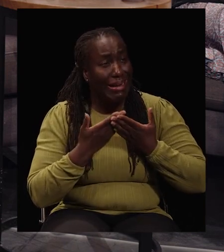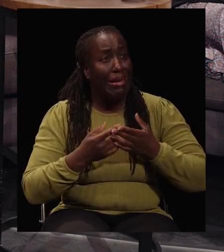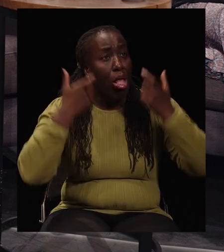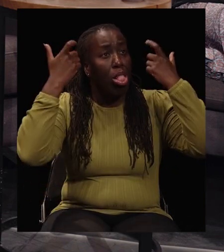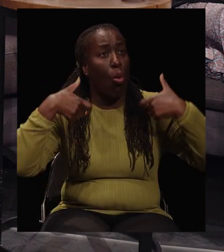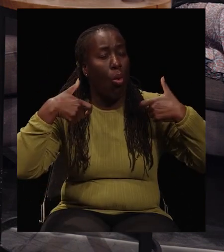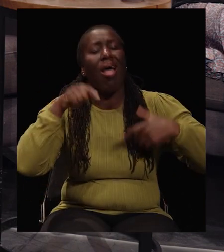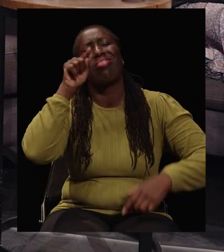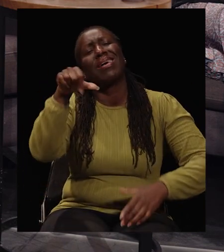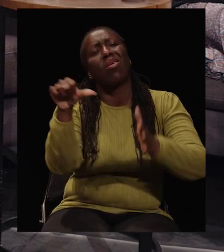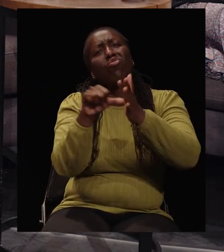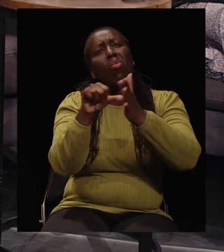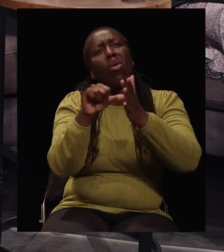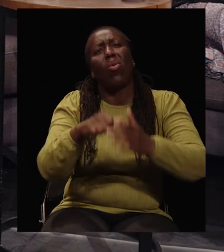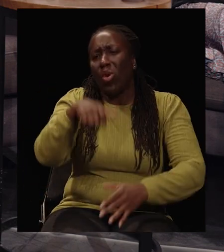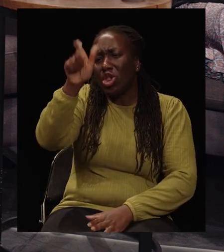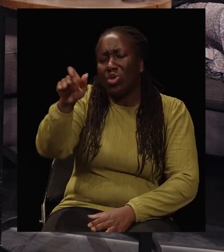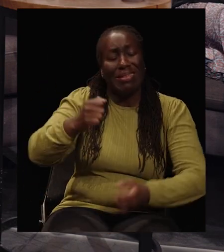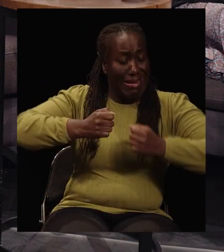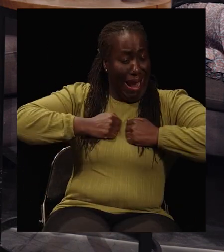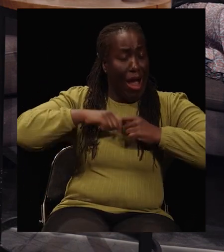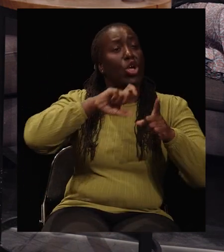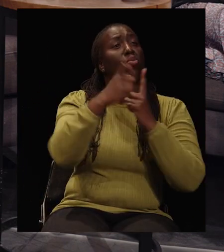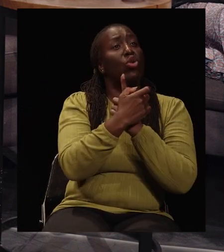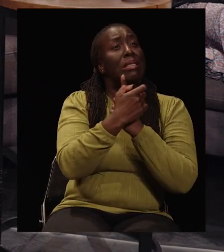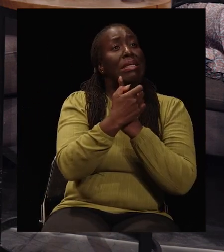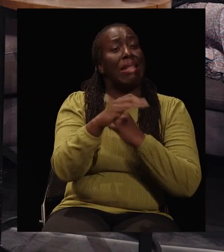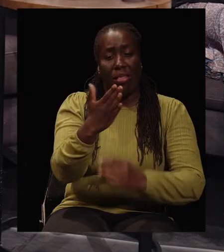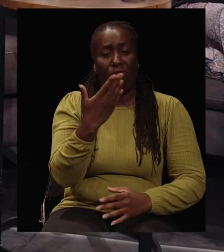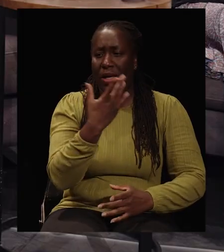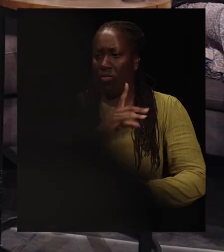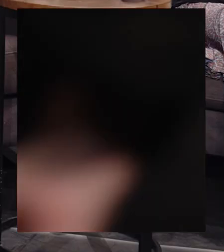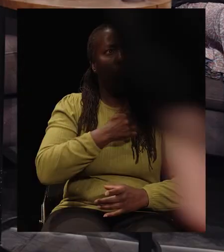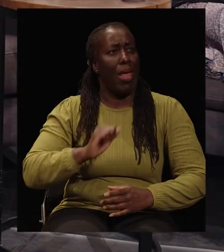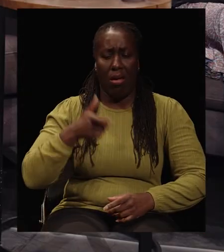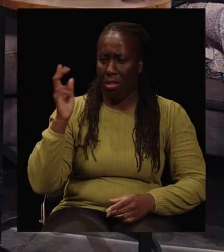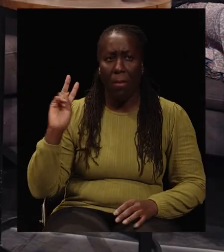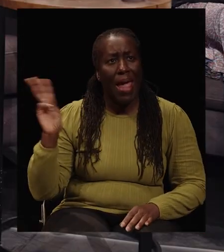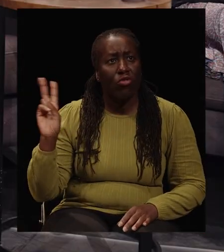that young people in our community still face from their parents. It's not, it's no one's fault,